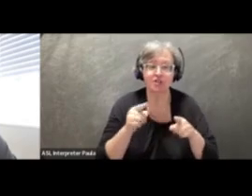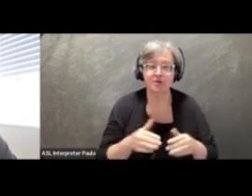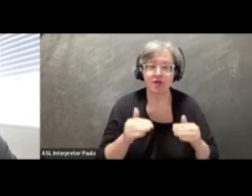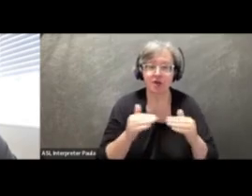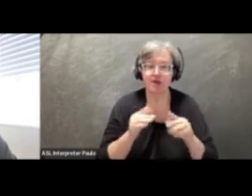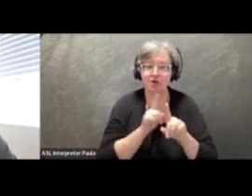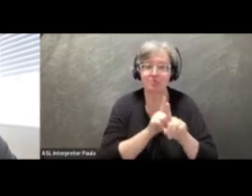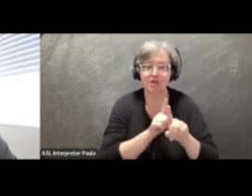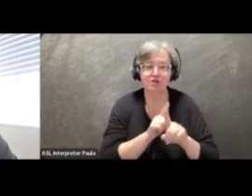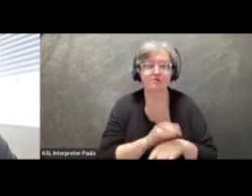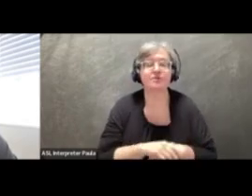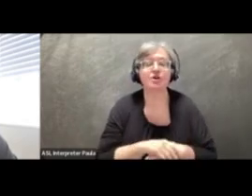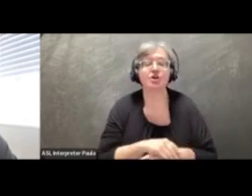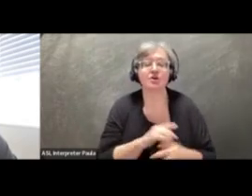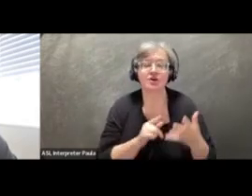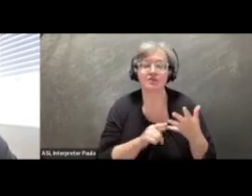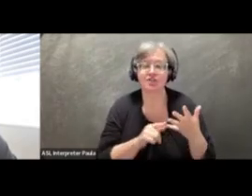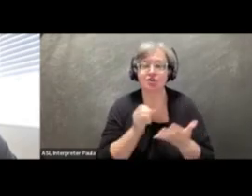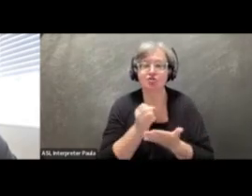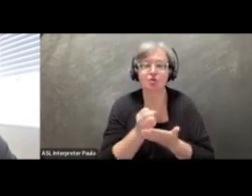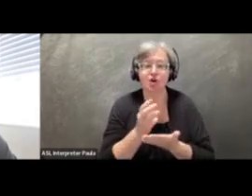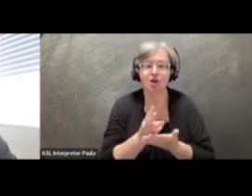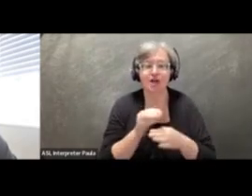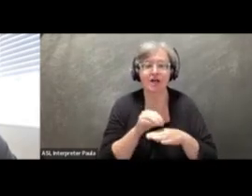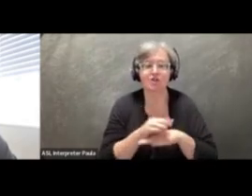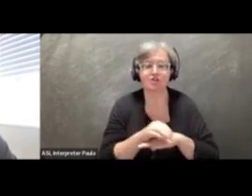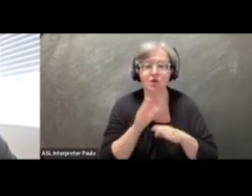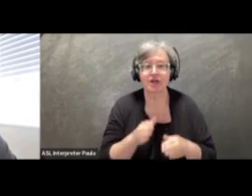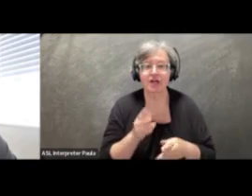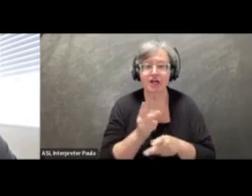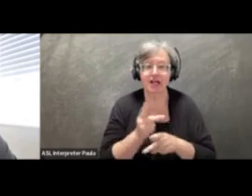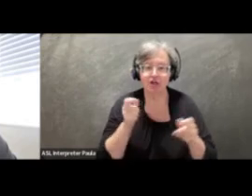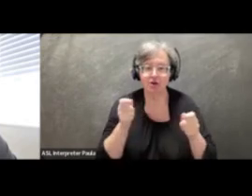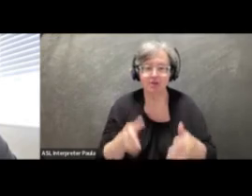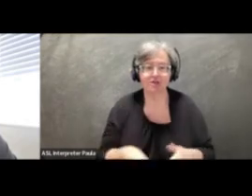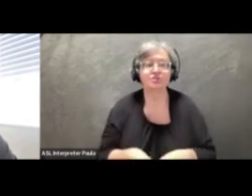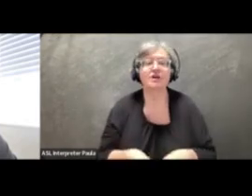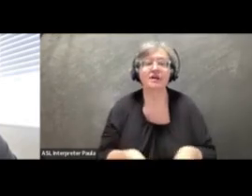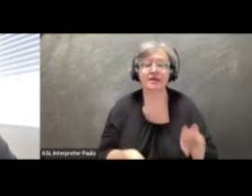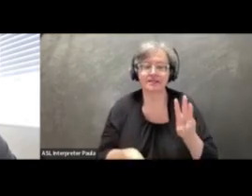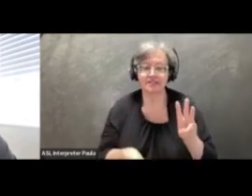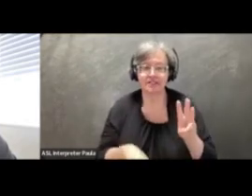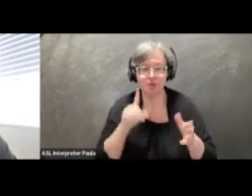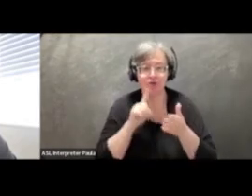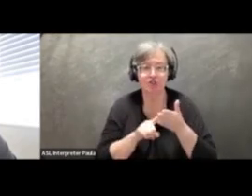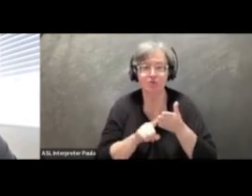peer mentor. The fifth is social worker, counselor or care manager. The sixth is researcher